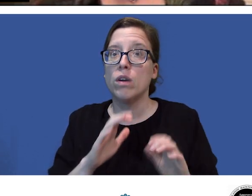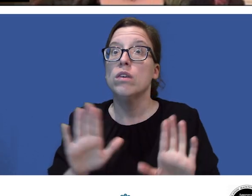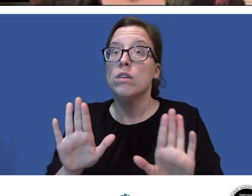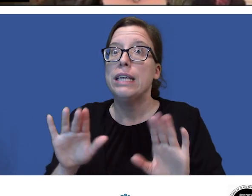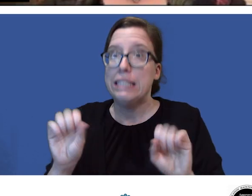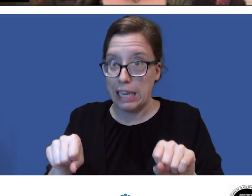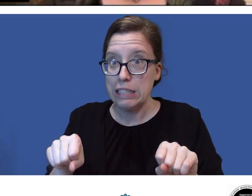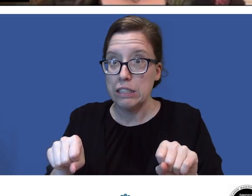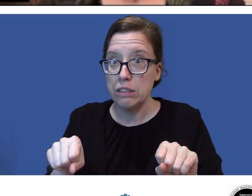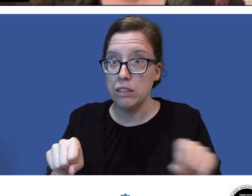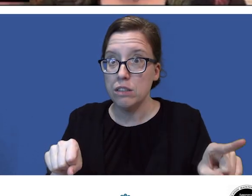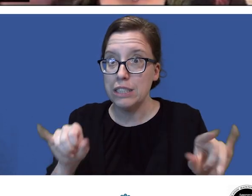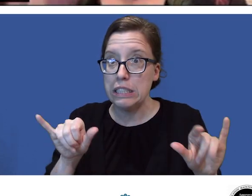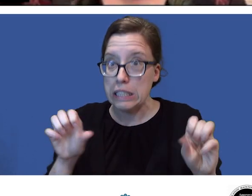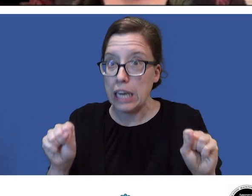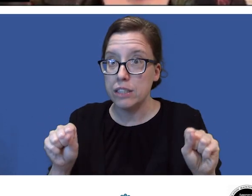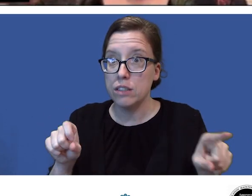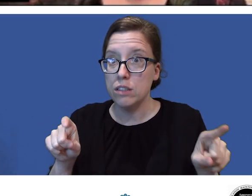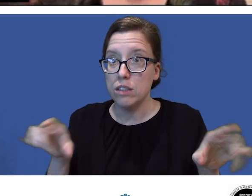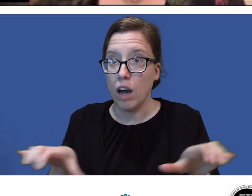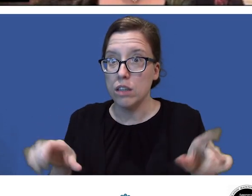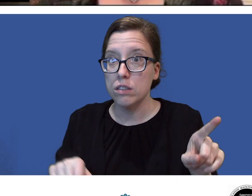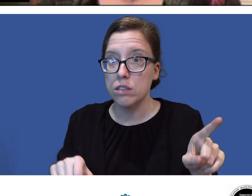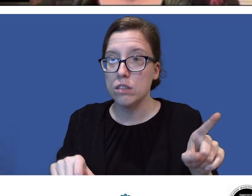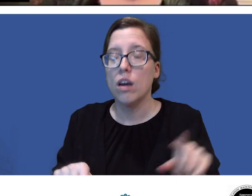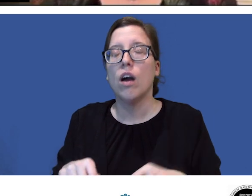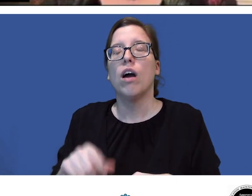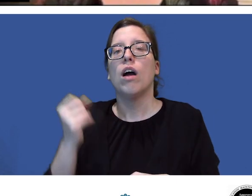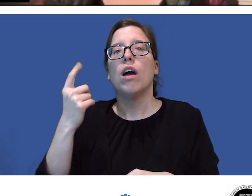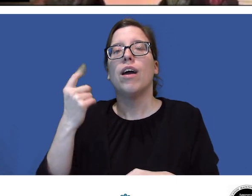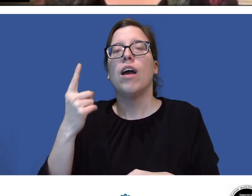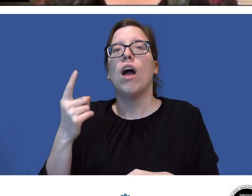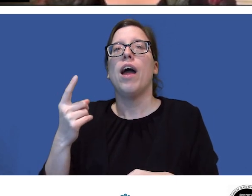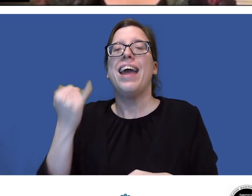doesn't have a way to communicate." Yes, he does, okay?